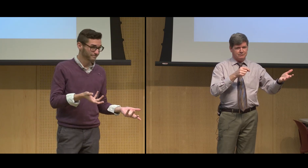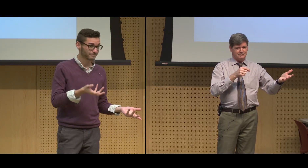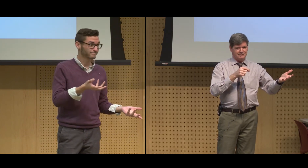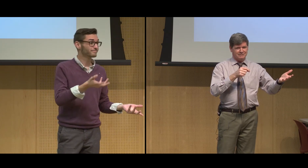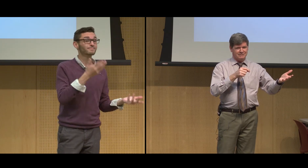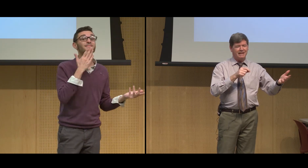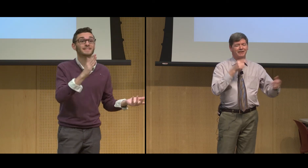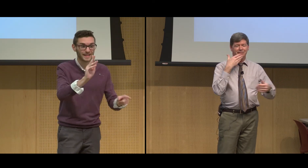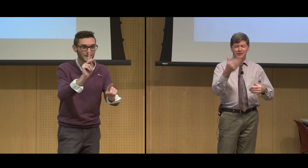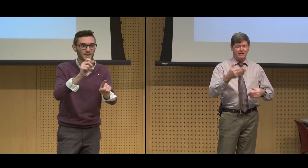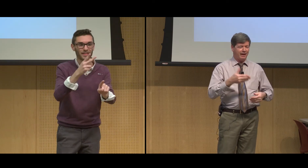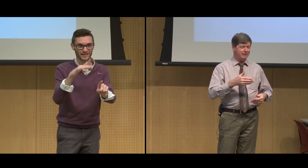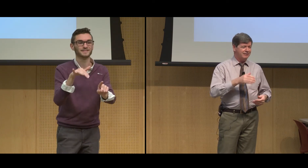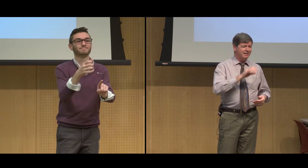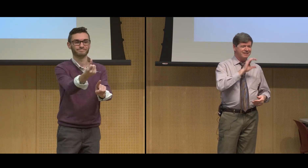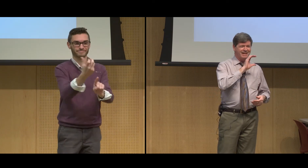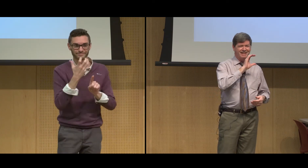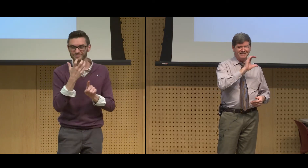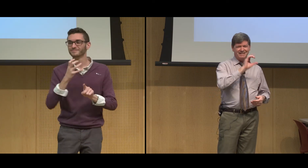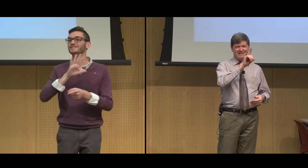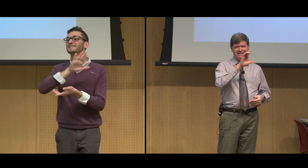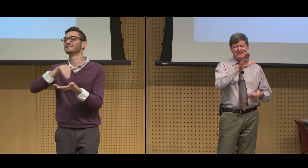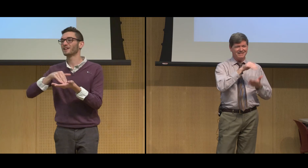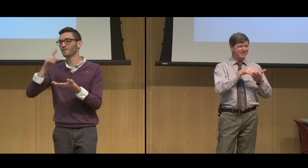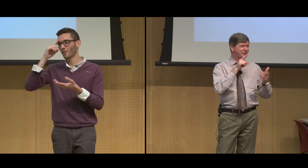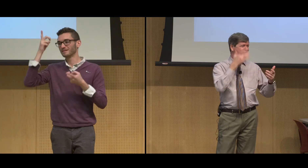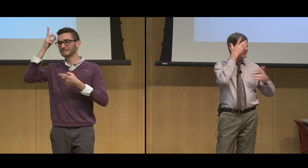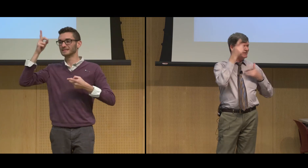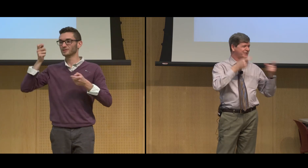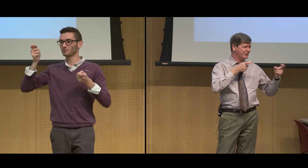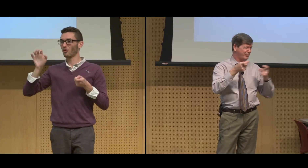Yes. Thank you, Kathy. The CDC, the Centers for Disease Control,